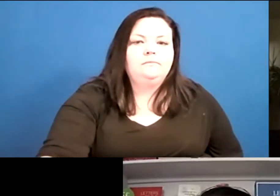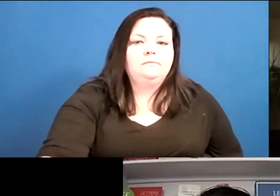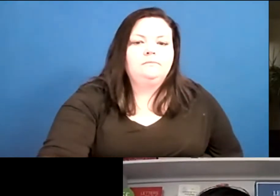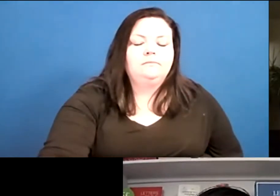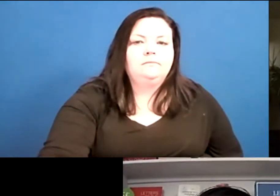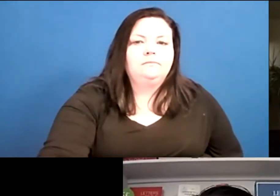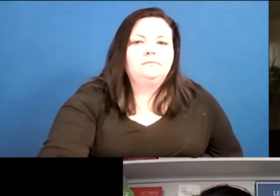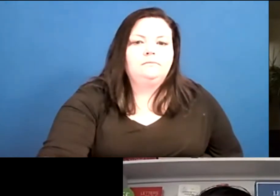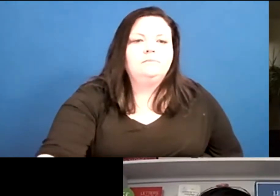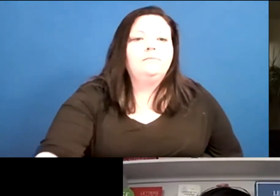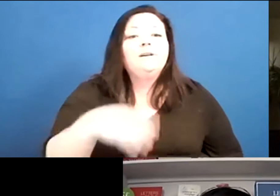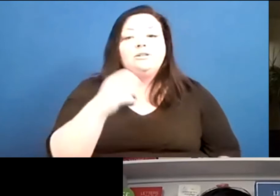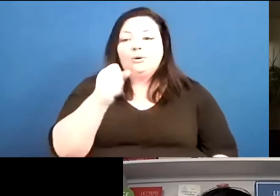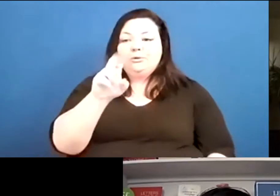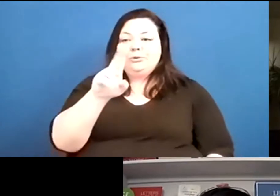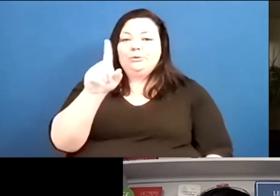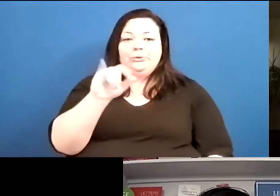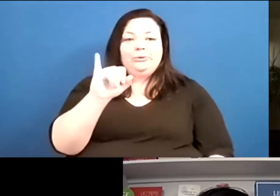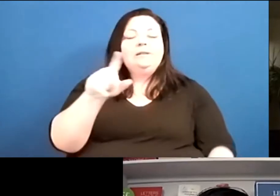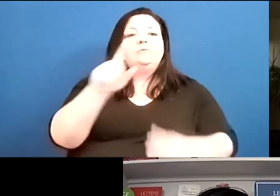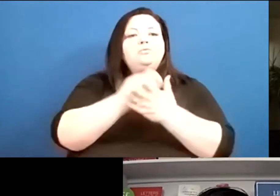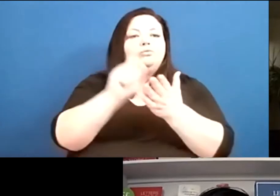F. Garcia is the author of the chapbook, A Home Grown Fairytale,